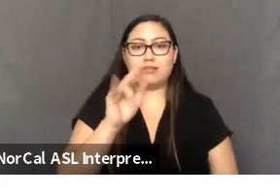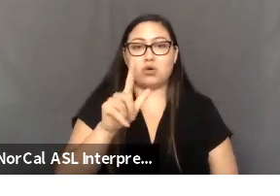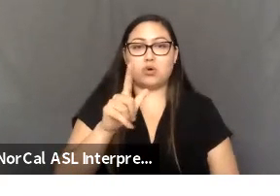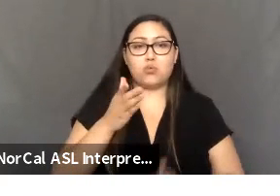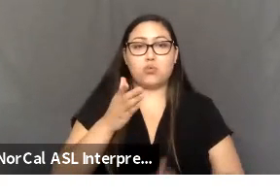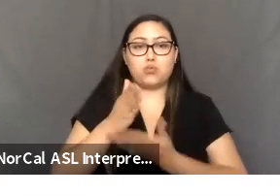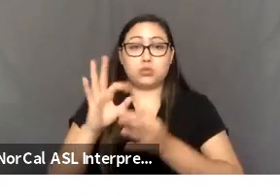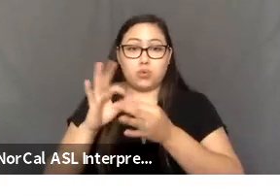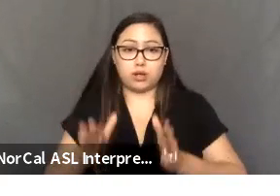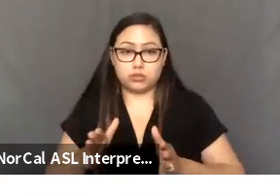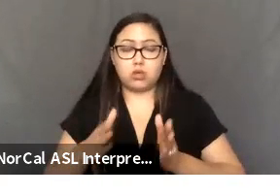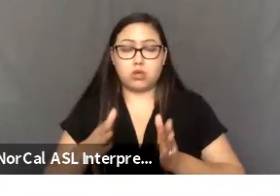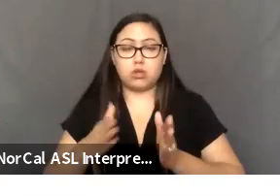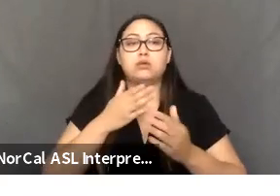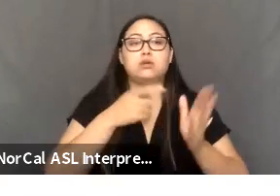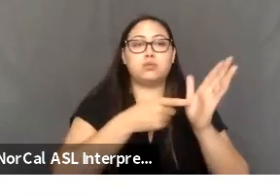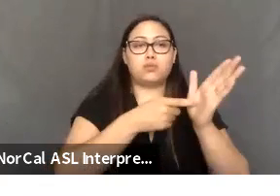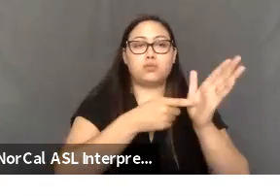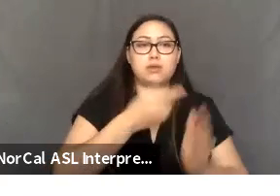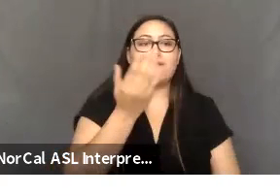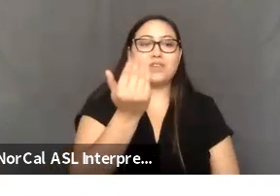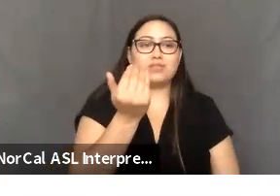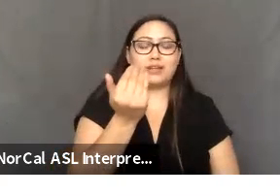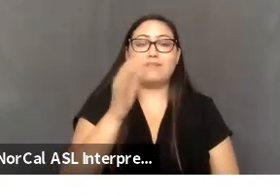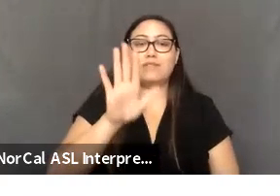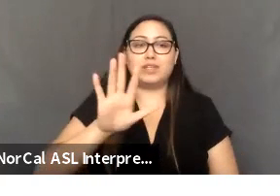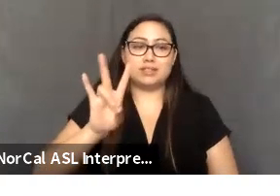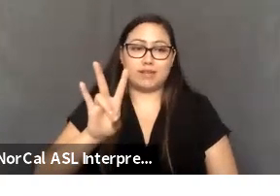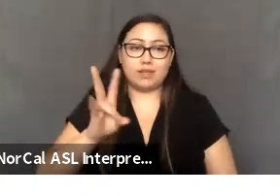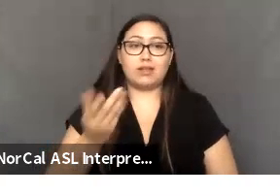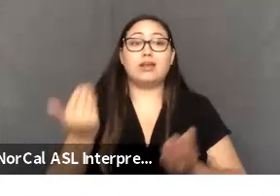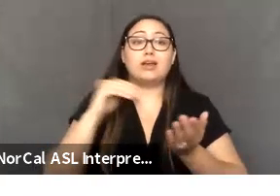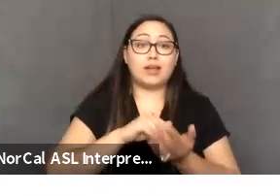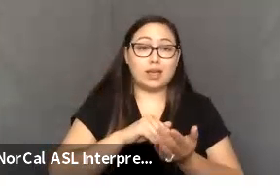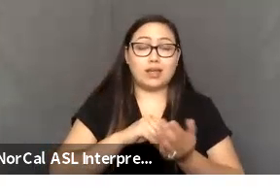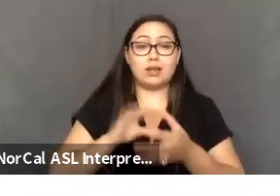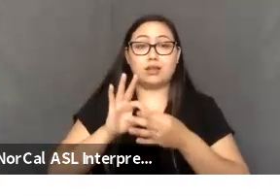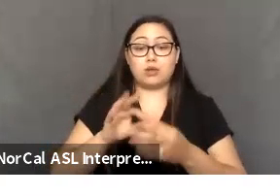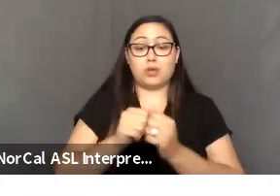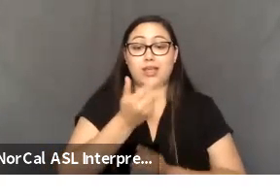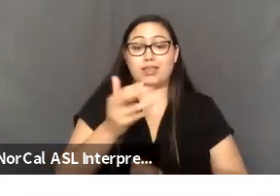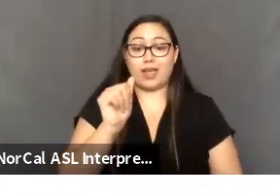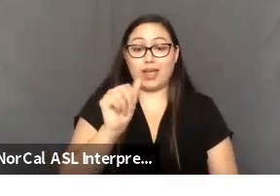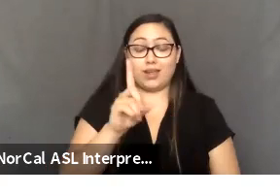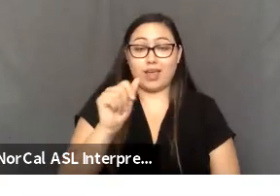requirements of Section 1557, but they, again, when it comes to anything ADA or language access